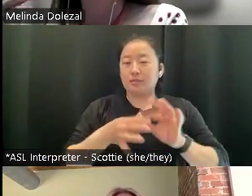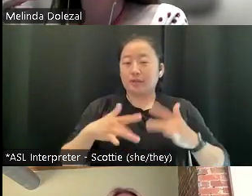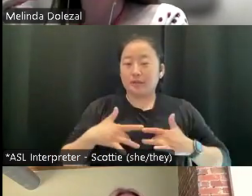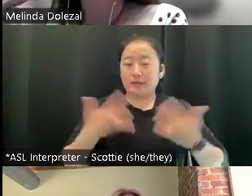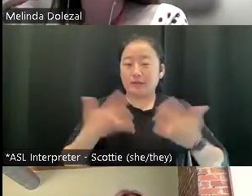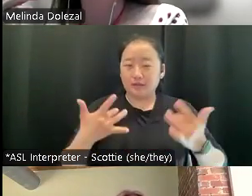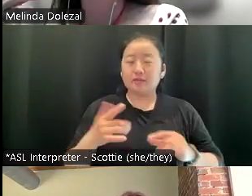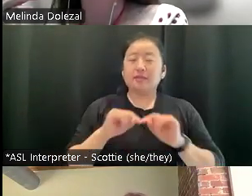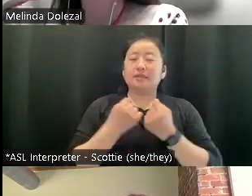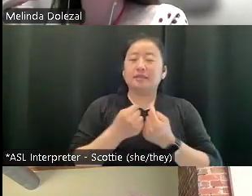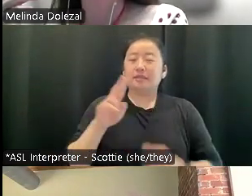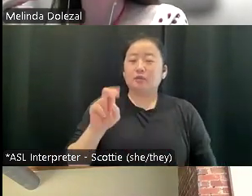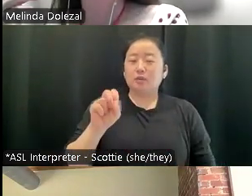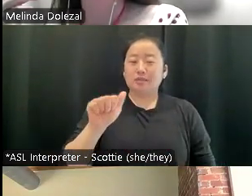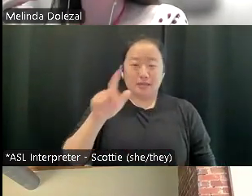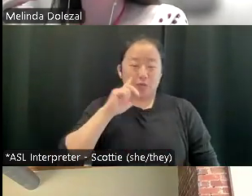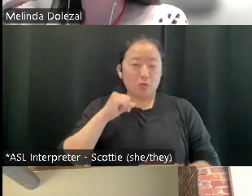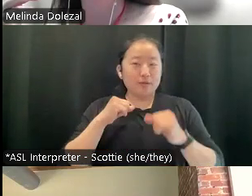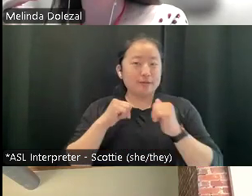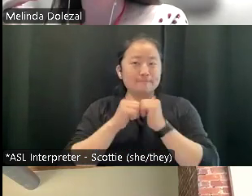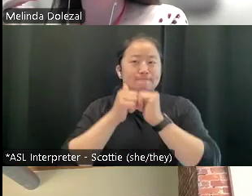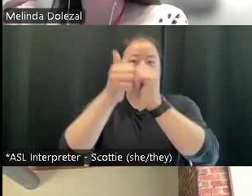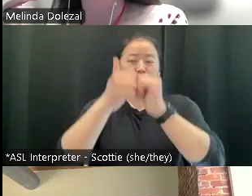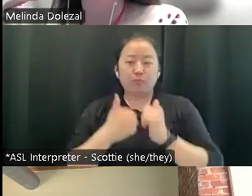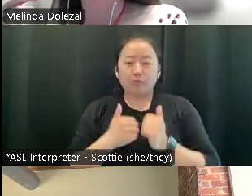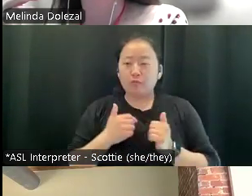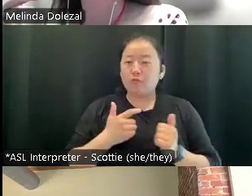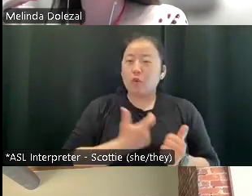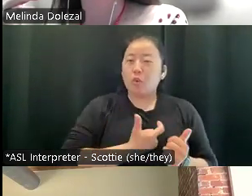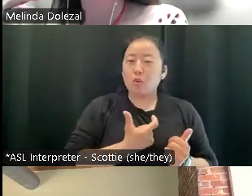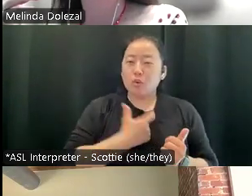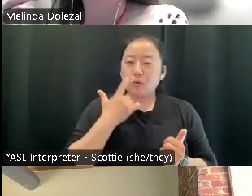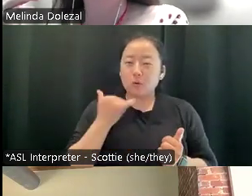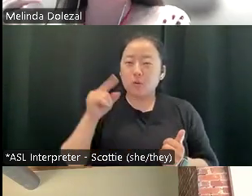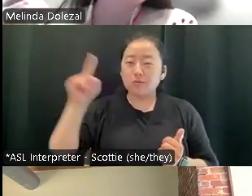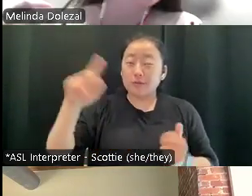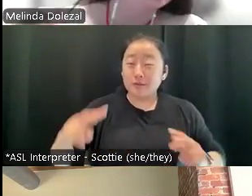will be fighting for that gold in Paris in August. But wanted to make sure that this has always